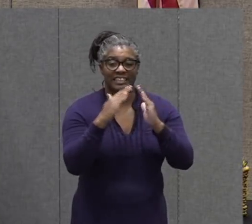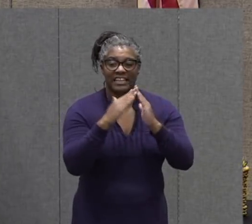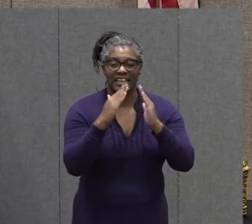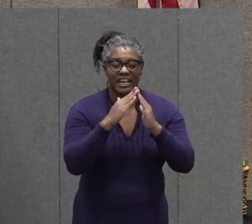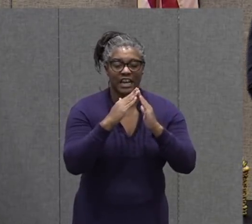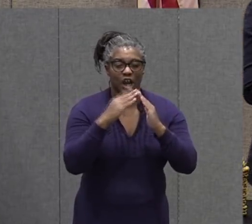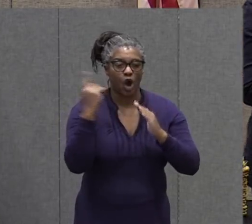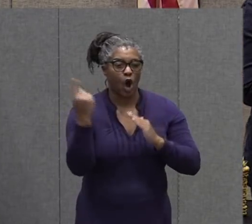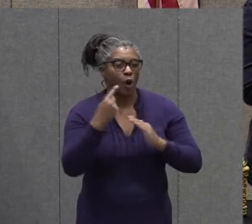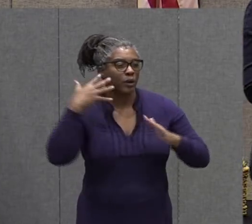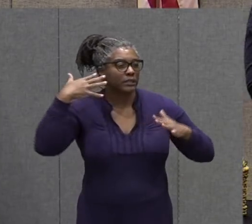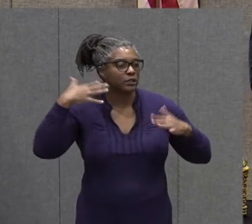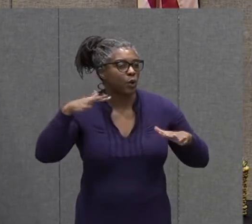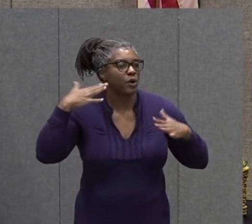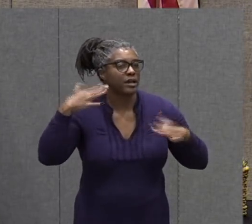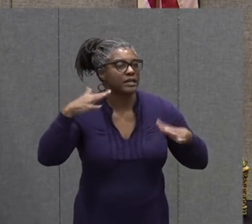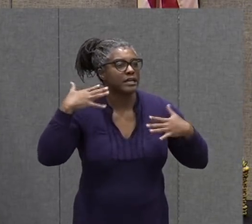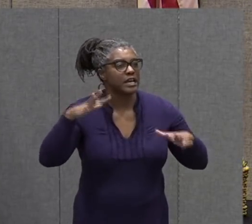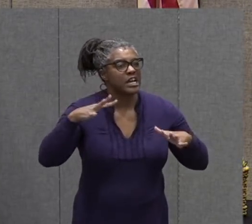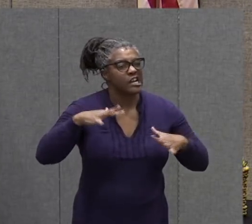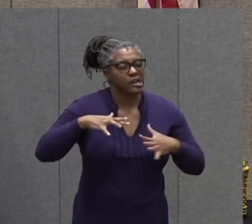up from the subways, underground,